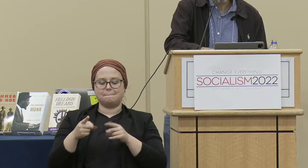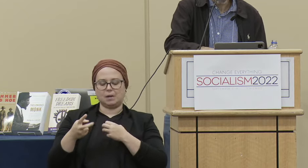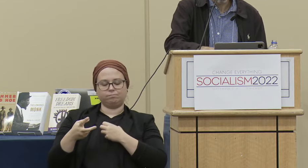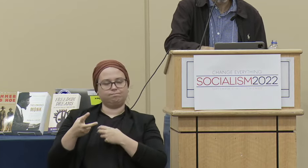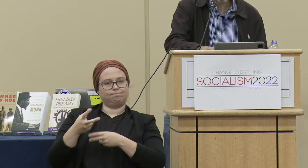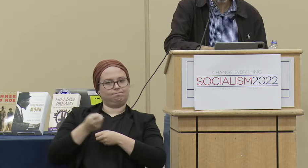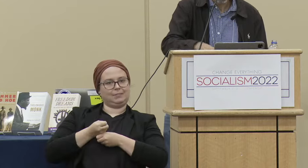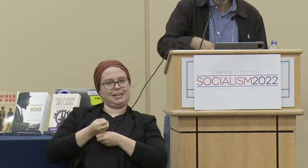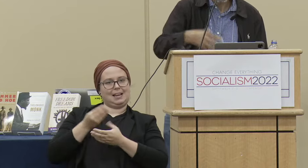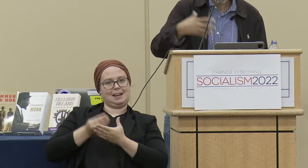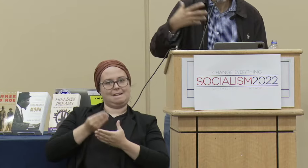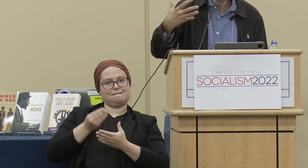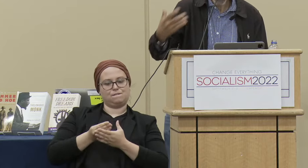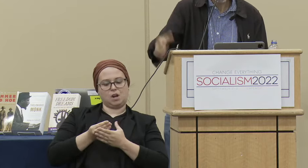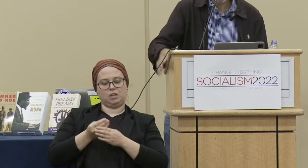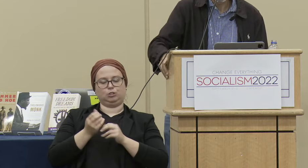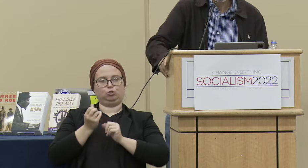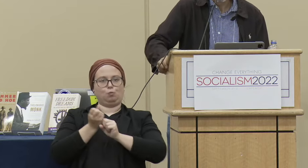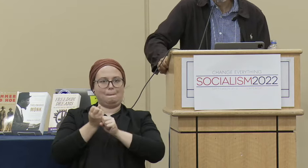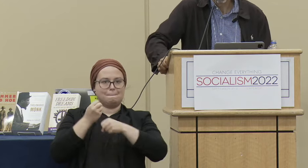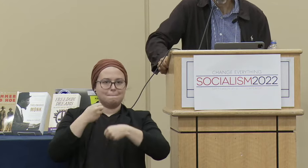securing funds to build black institutions , and in some